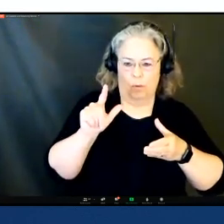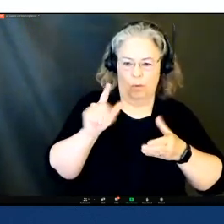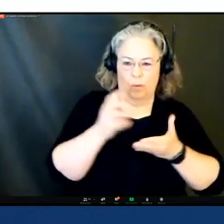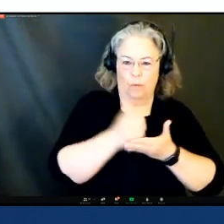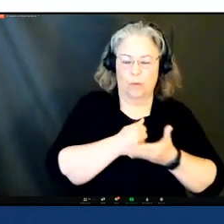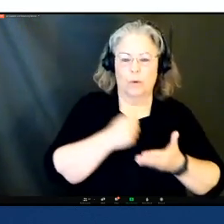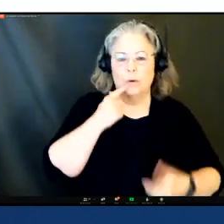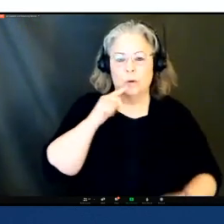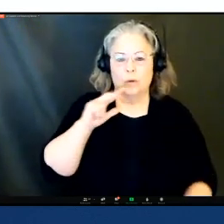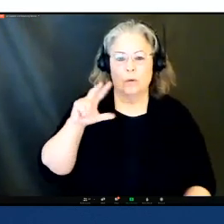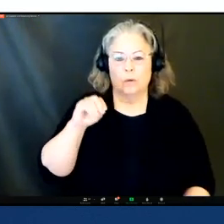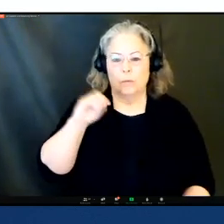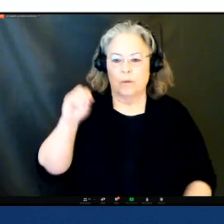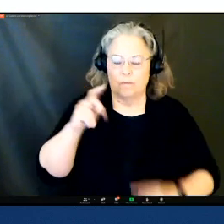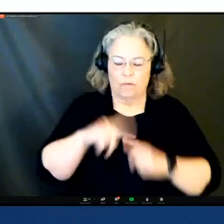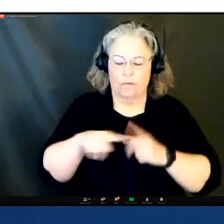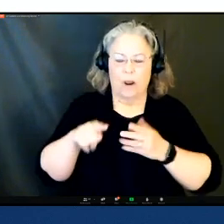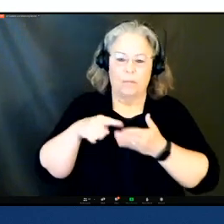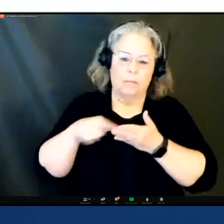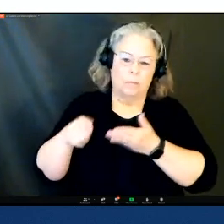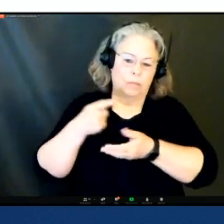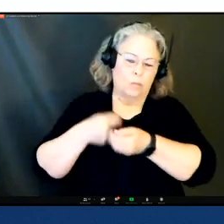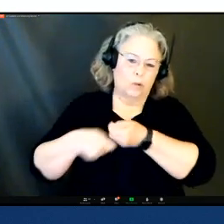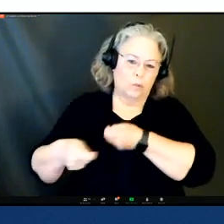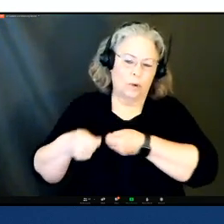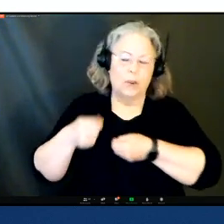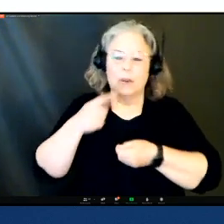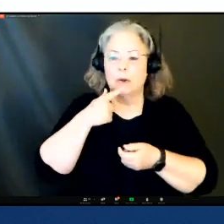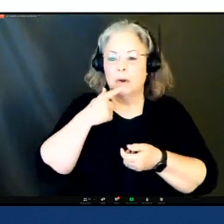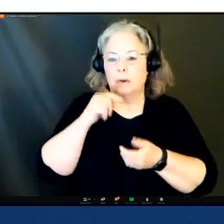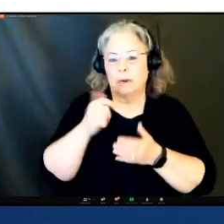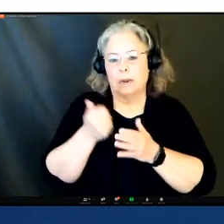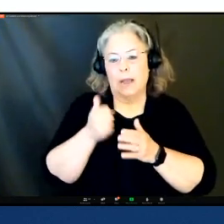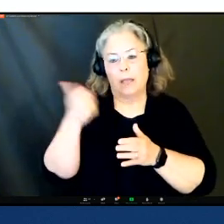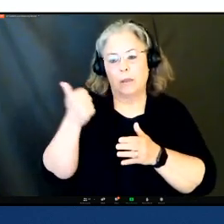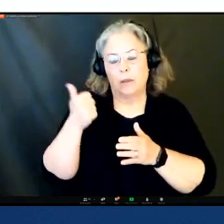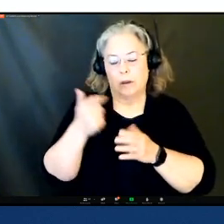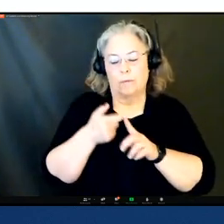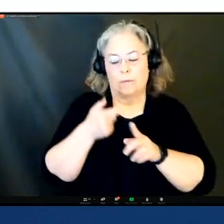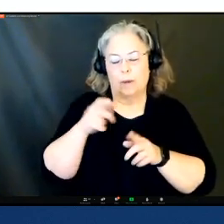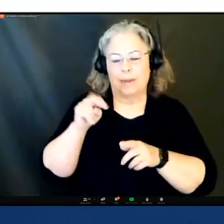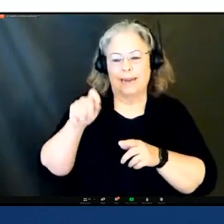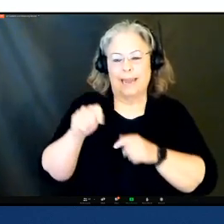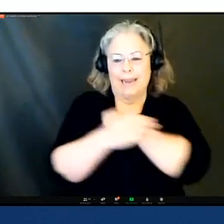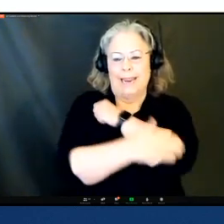reimbursements and only 6% comes from that kind of cost for public safety and justice. On the other hand,